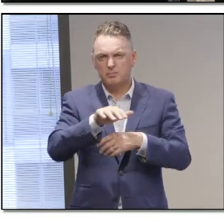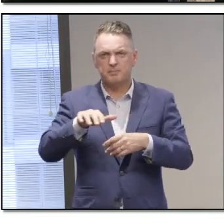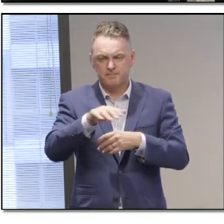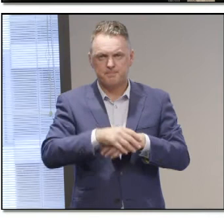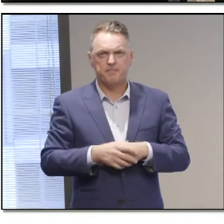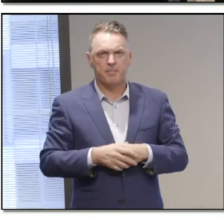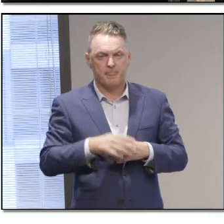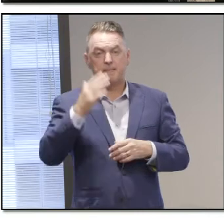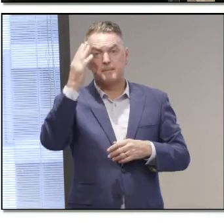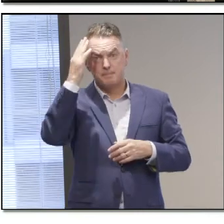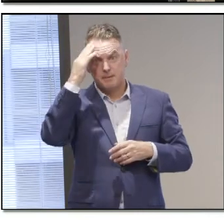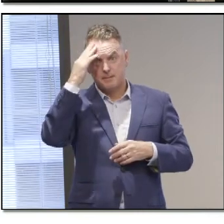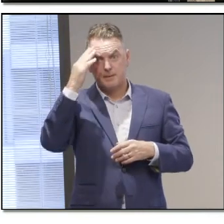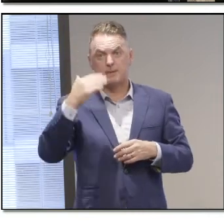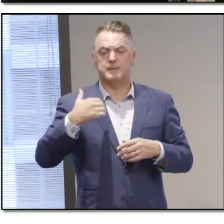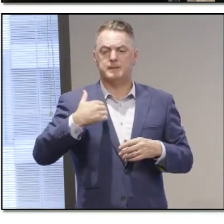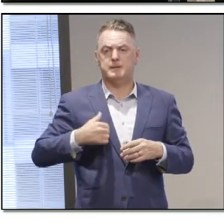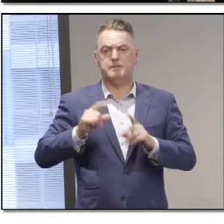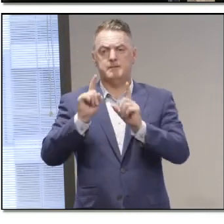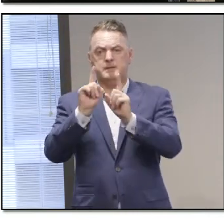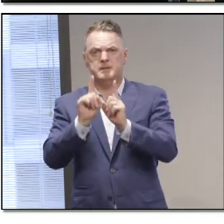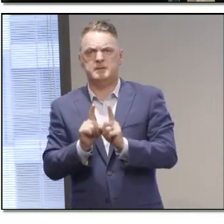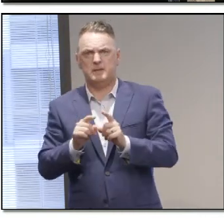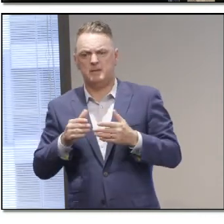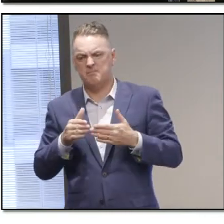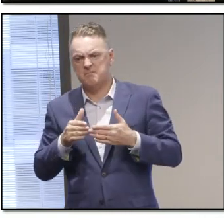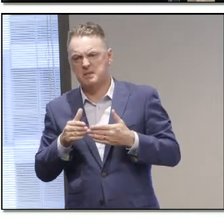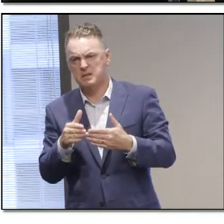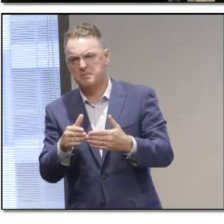mothers living near contaminated harbors with detectable levels in